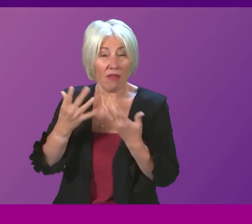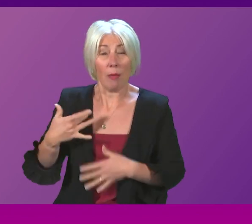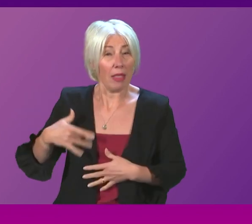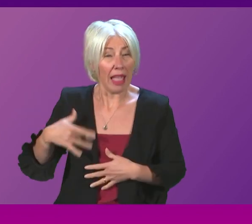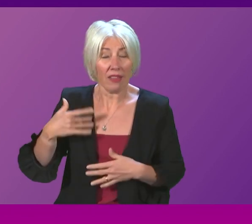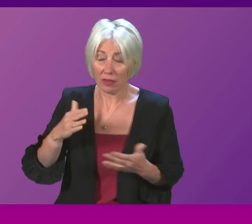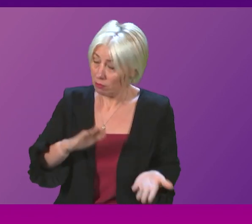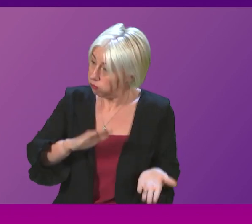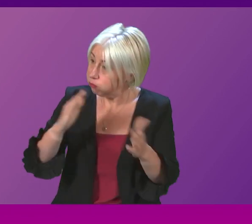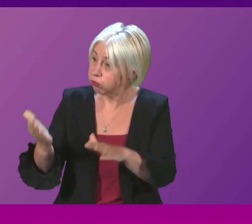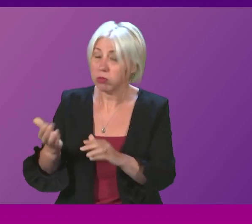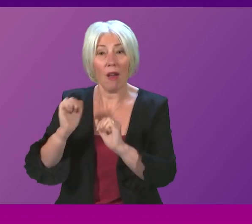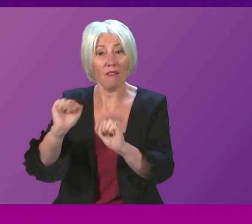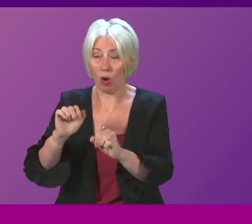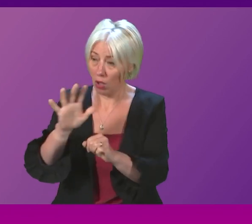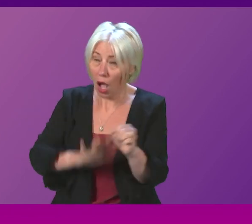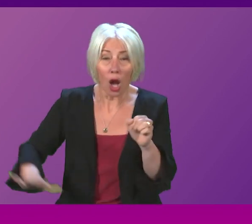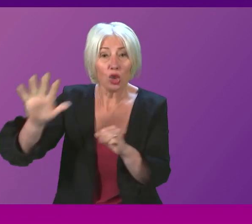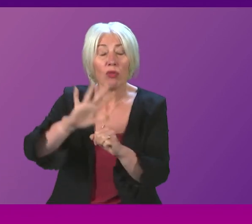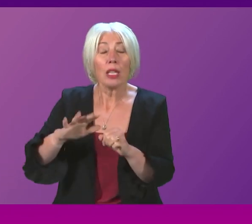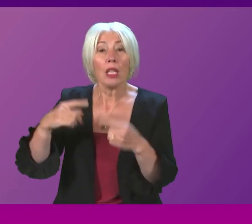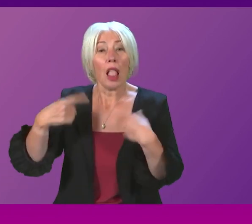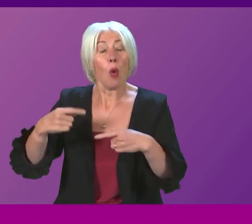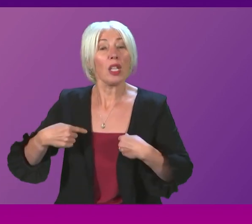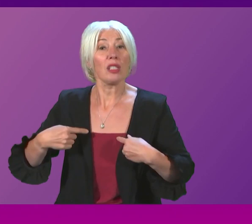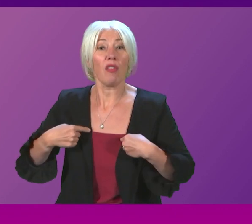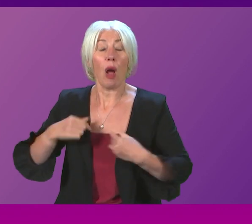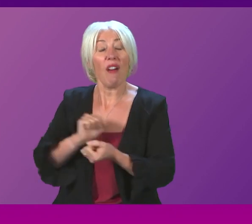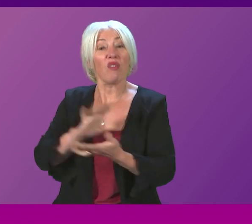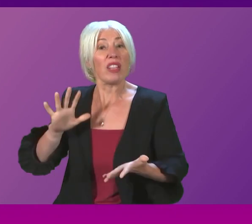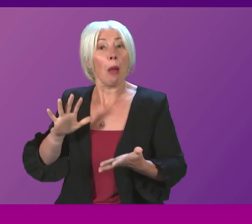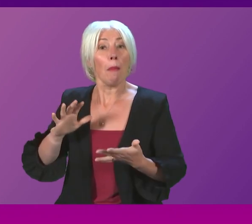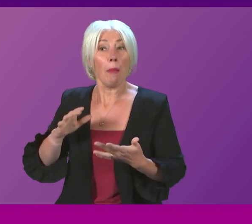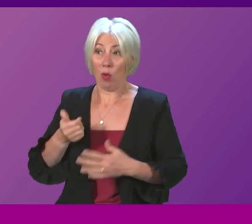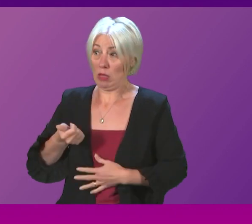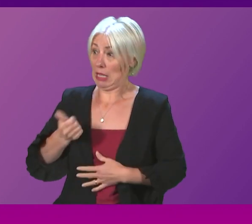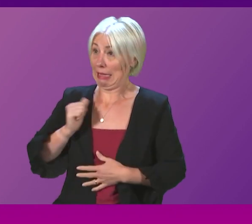their country and to allow us to enjoy the freedoms that we take for granted today.